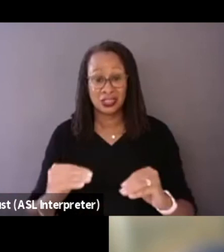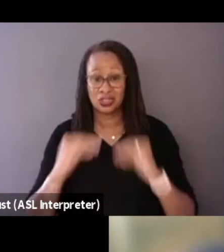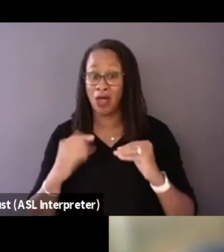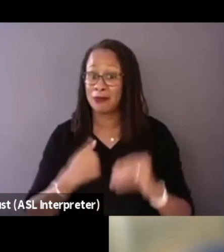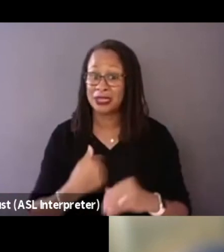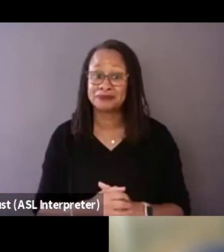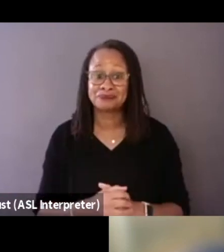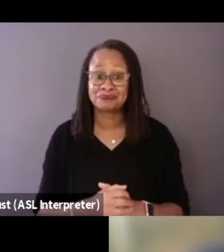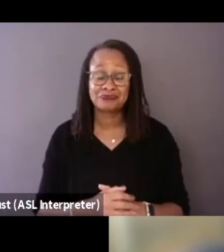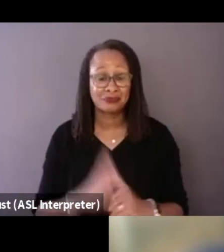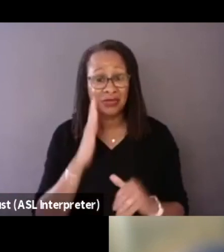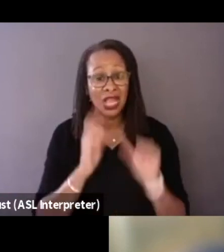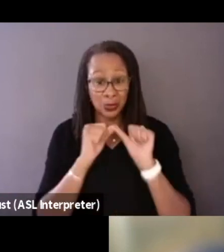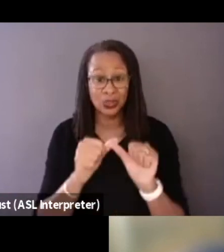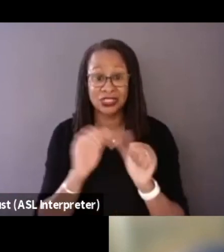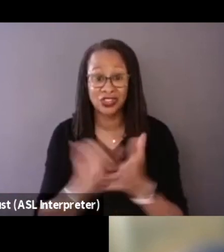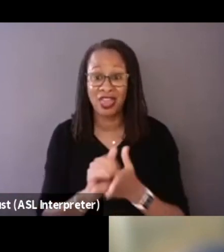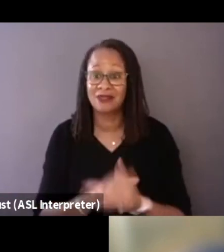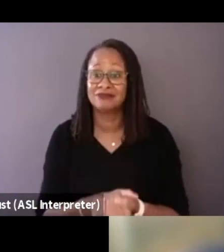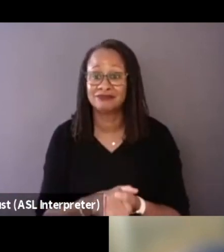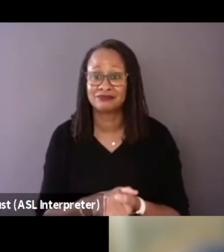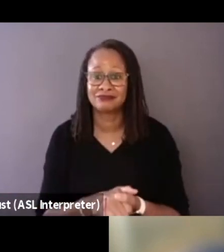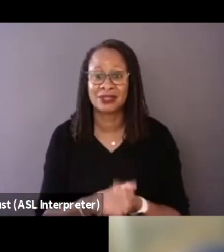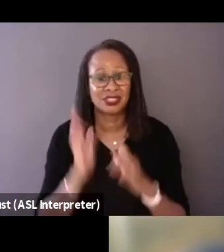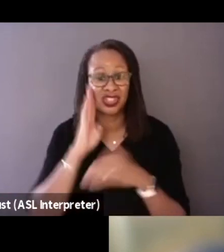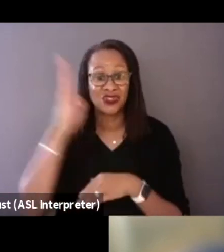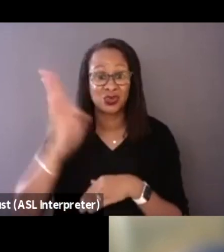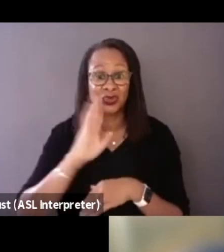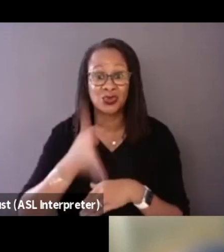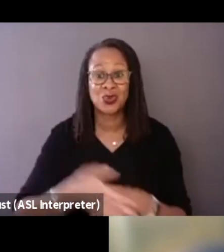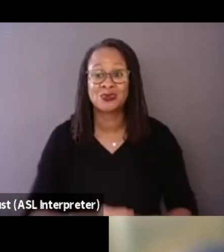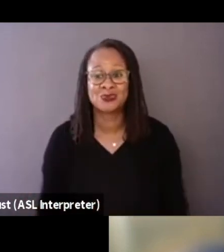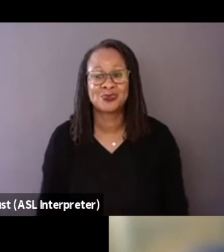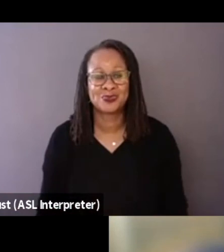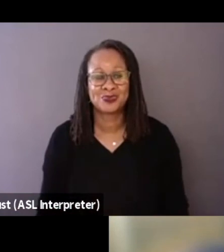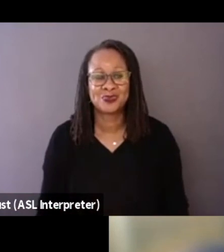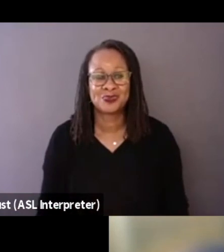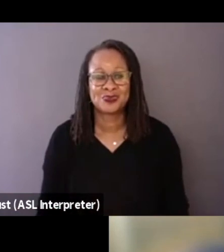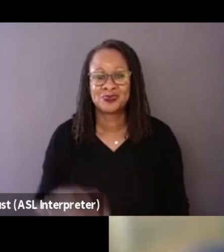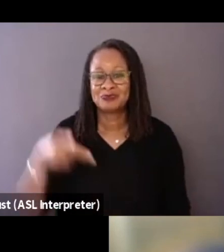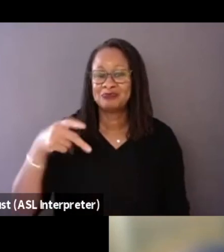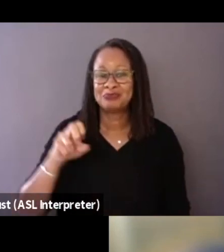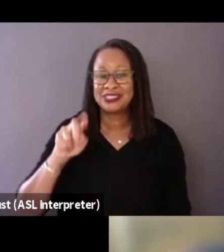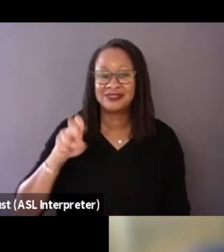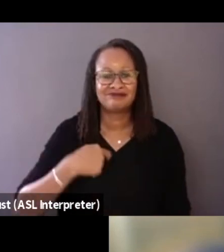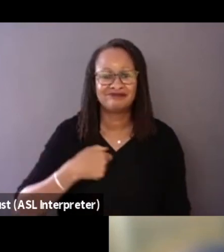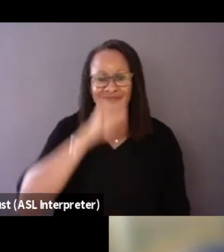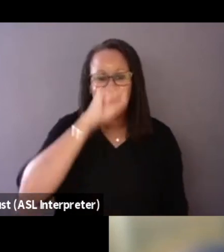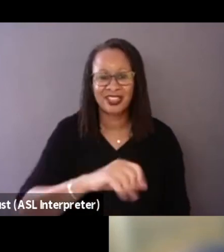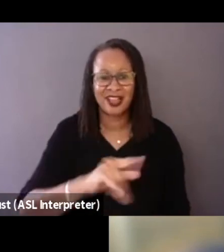and I'm going to carry that with me into the future. Pete I love that. Because you said I can call you Pete,